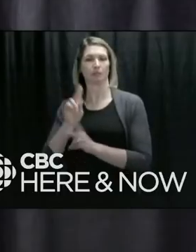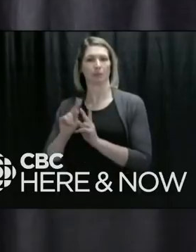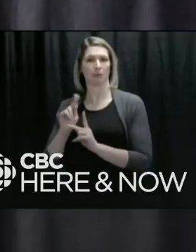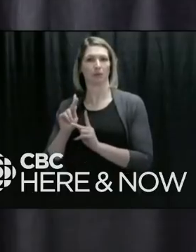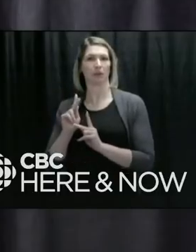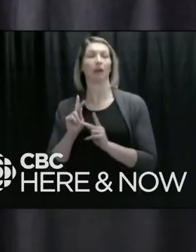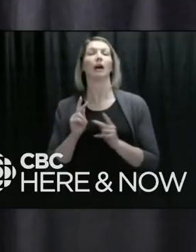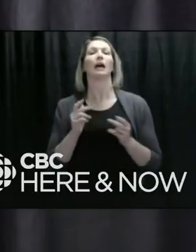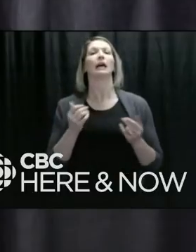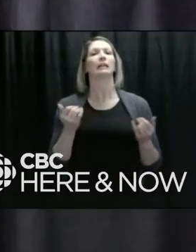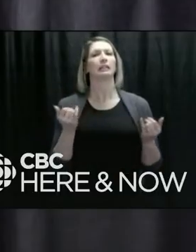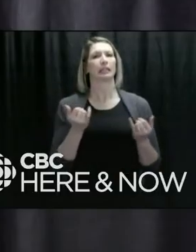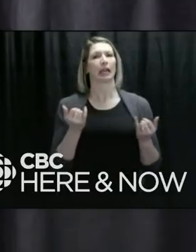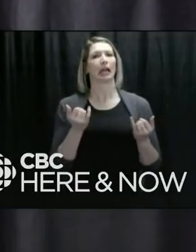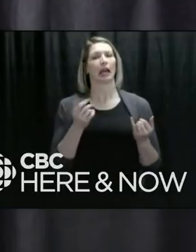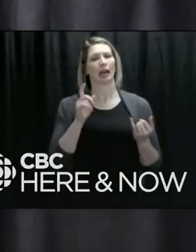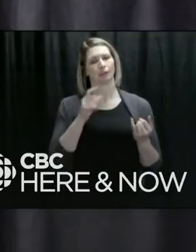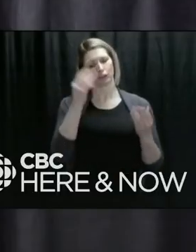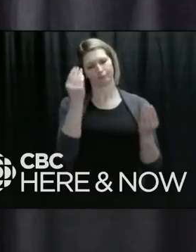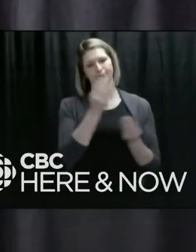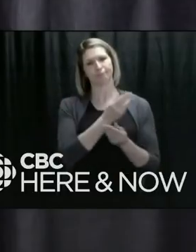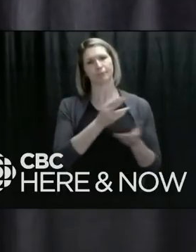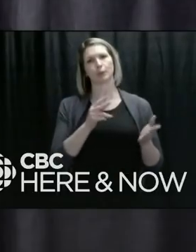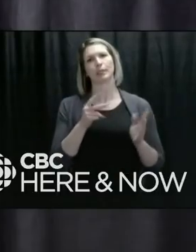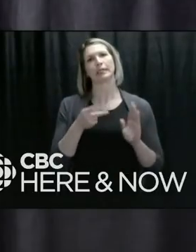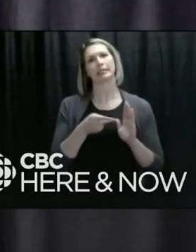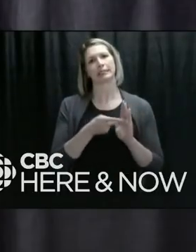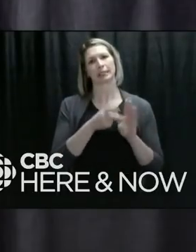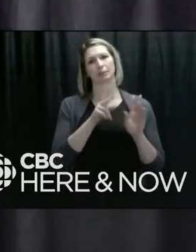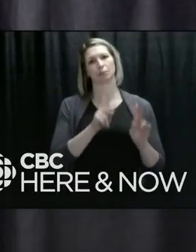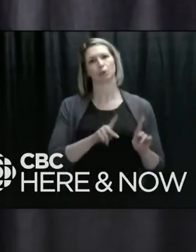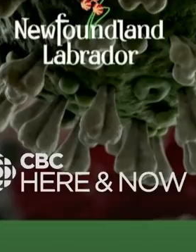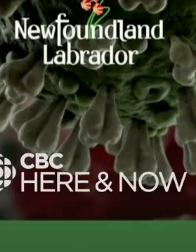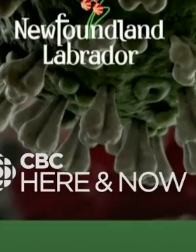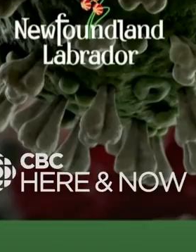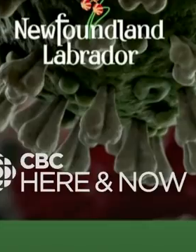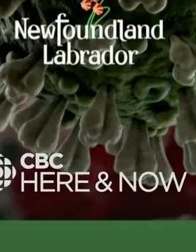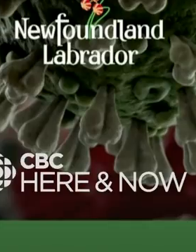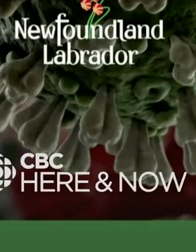PROVINCE. TODAY, I AM DEEPLY SADDENED TO REPORT THAT THERE HAS BEEN A